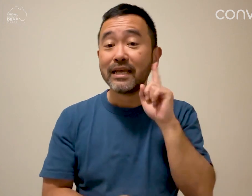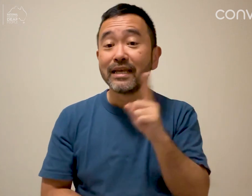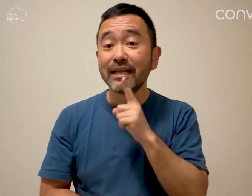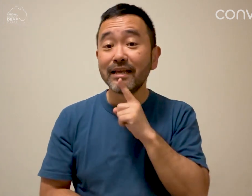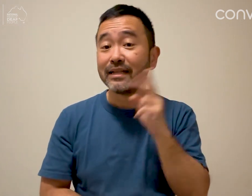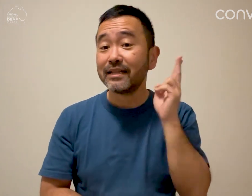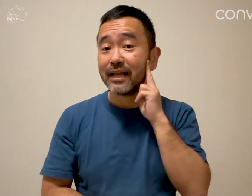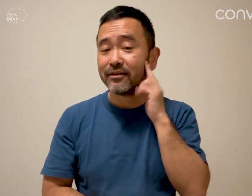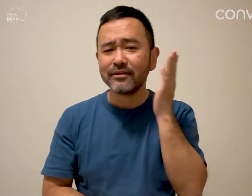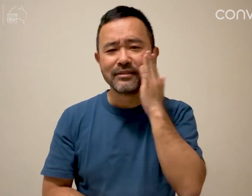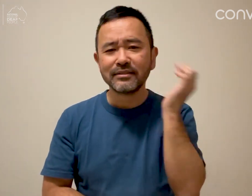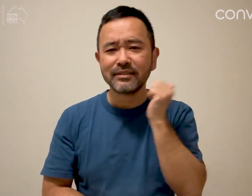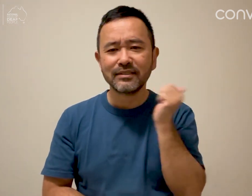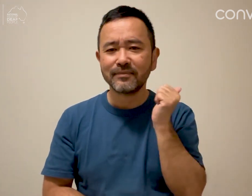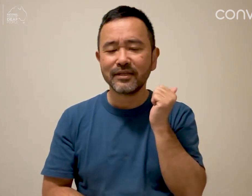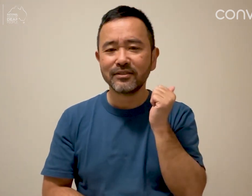If we’re hearing or Deaf, it doesn’t matter.